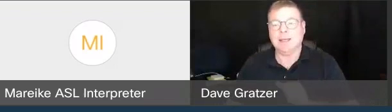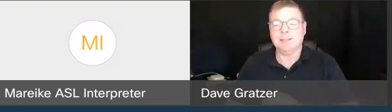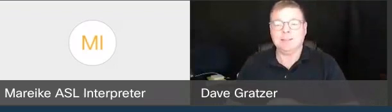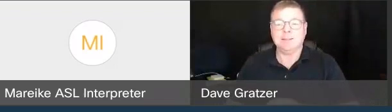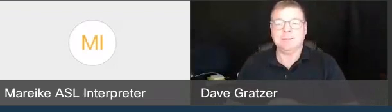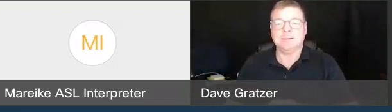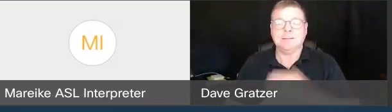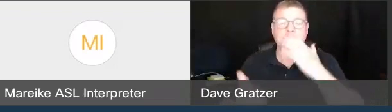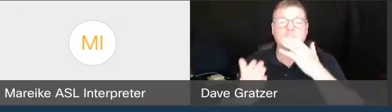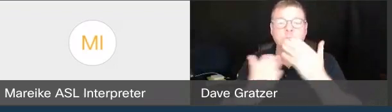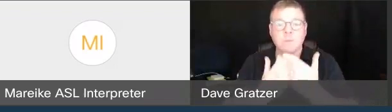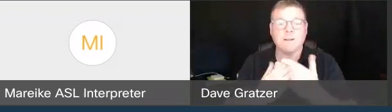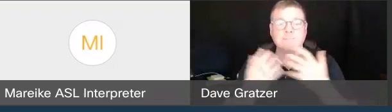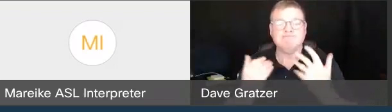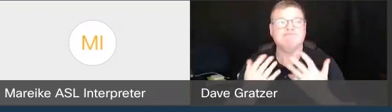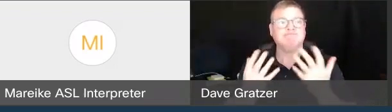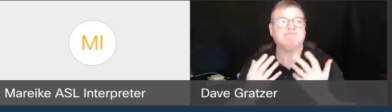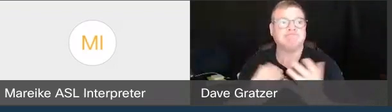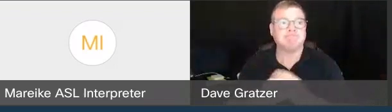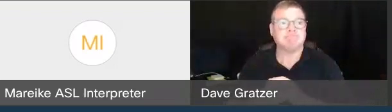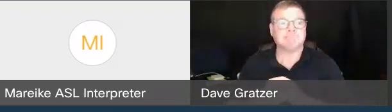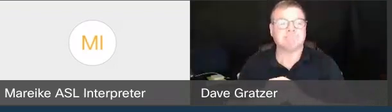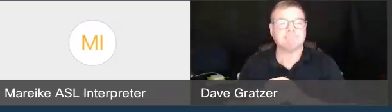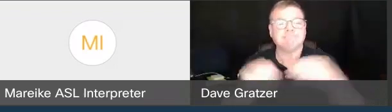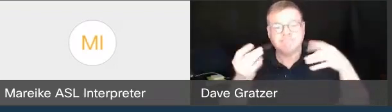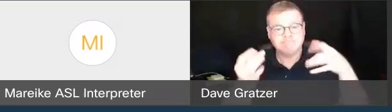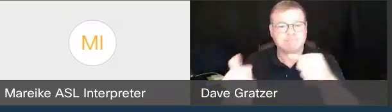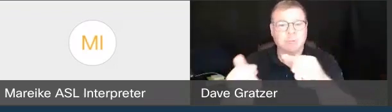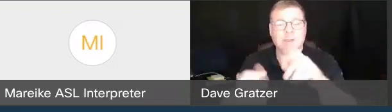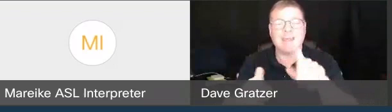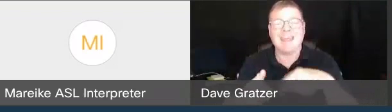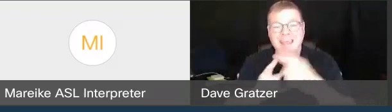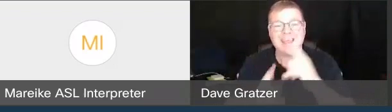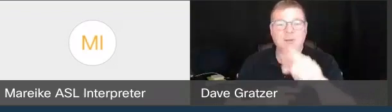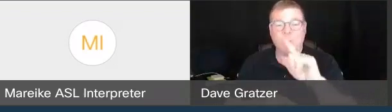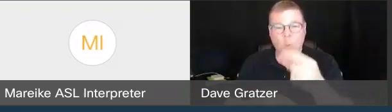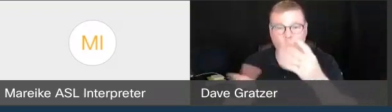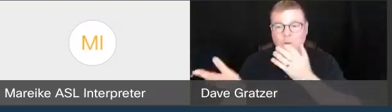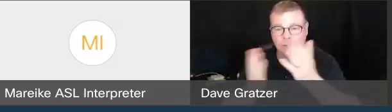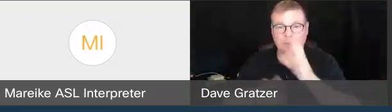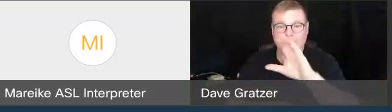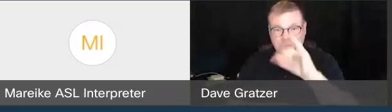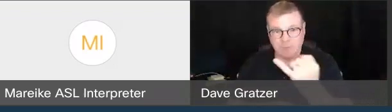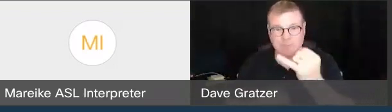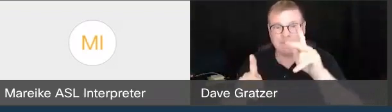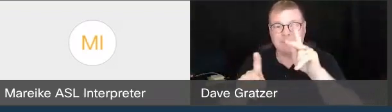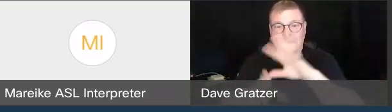well expedite. It is if you're only serving justice involved individuals and constantly